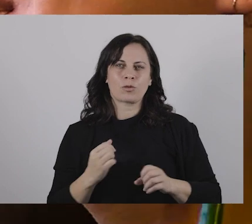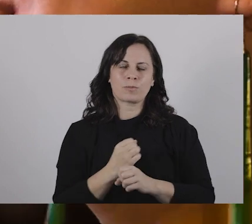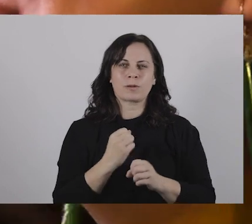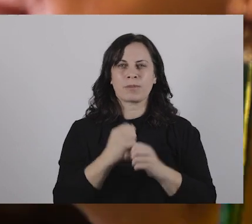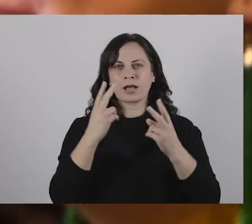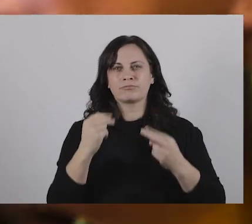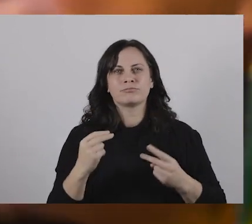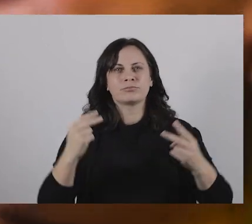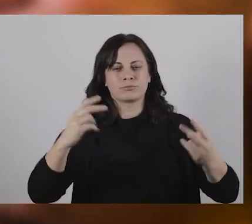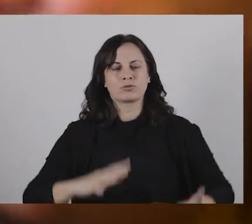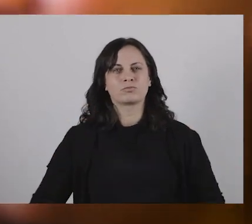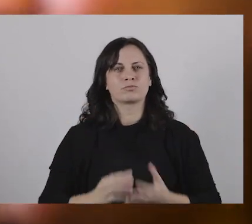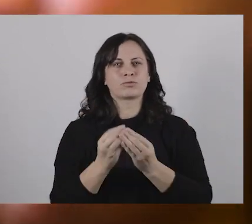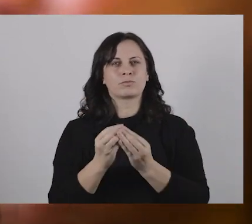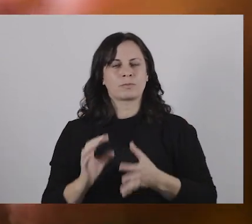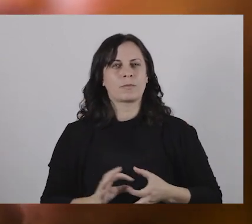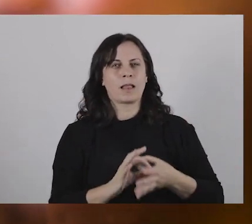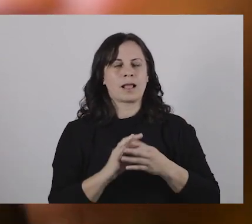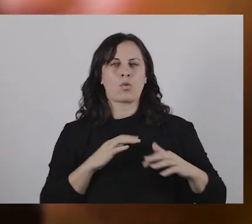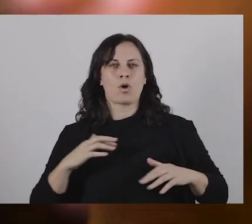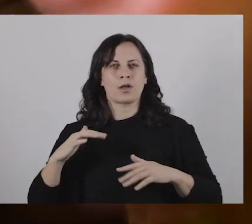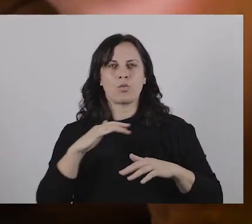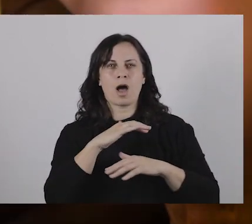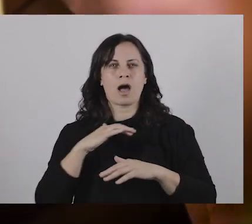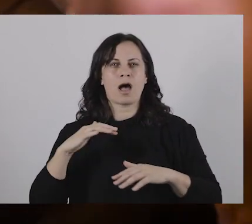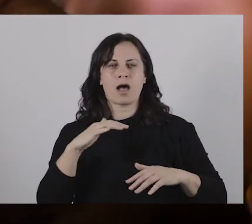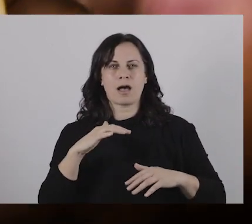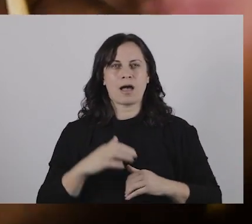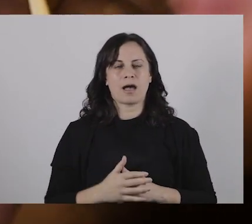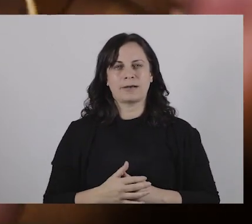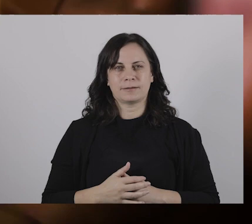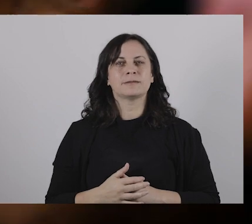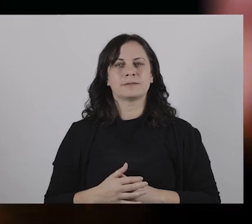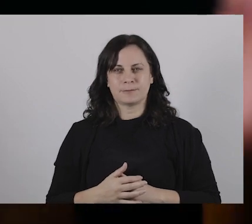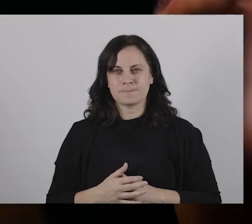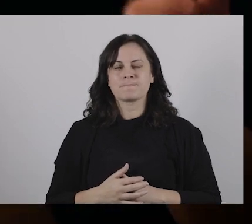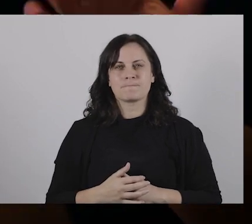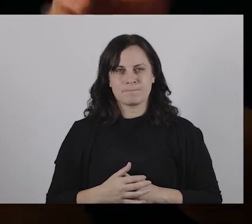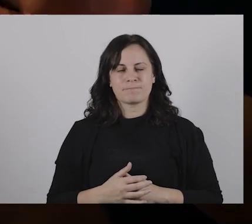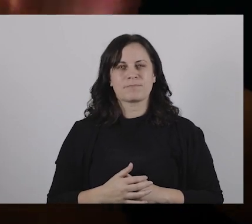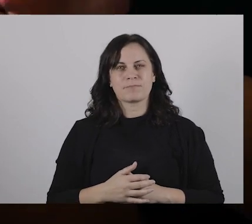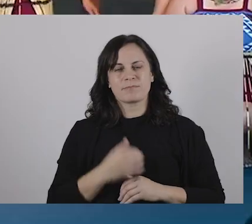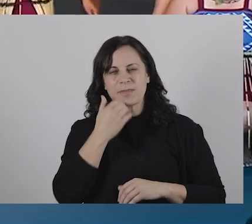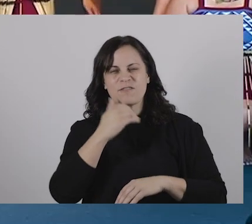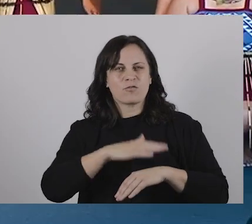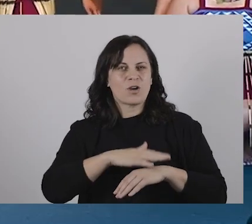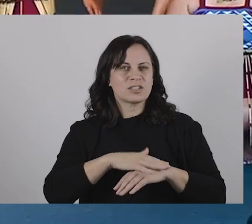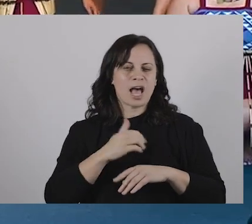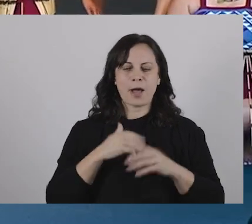a lot of it has to do with wairua and what we feel and how I feel when we choose a topic.